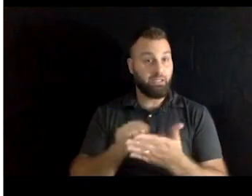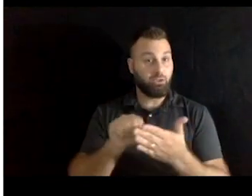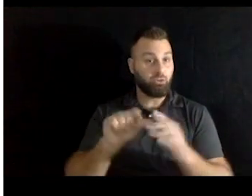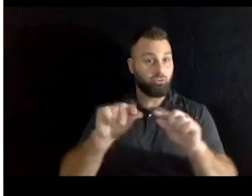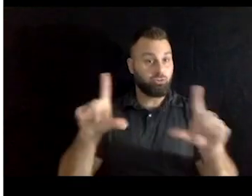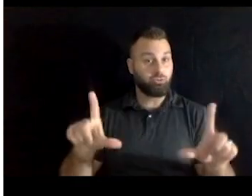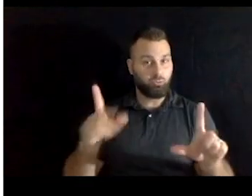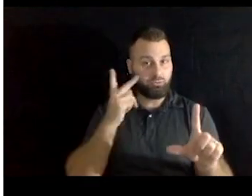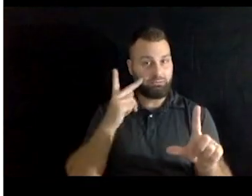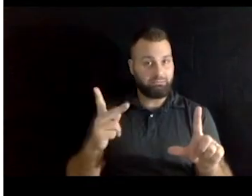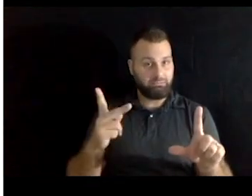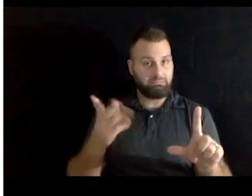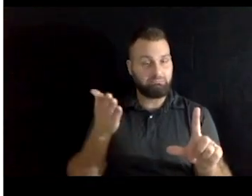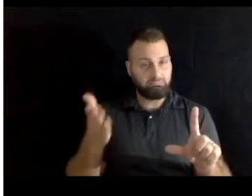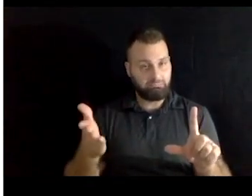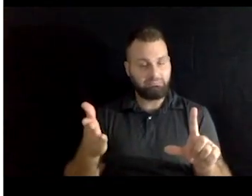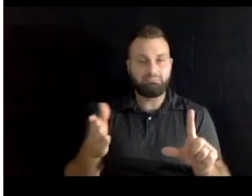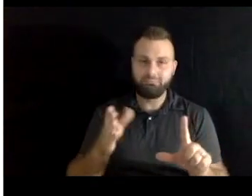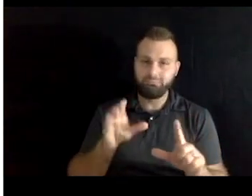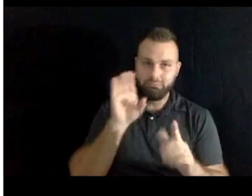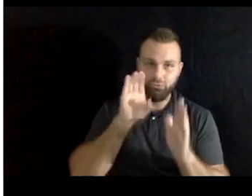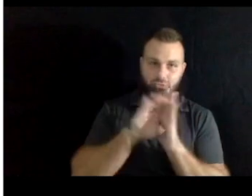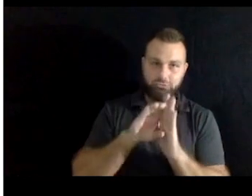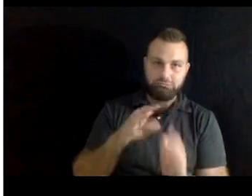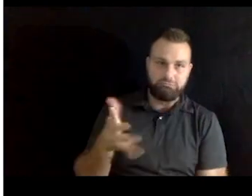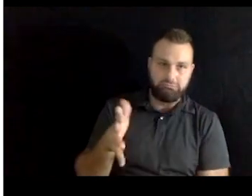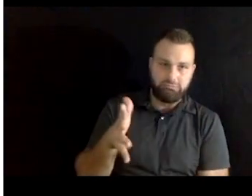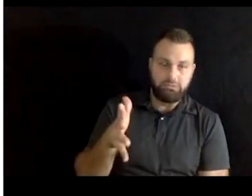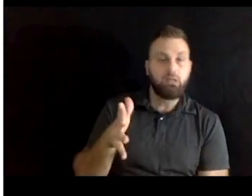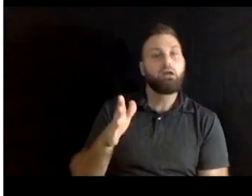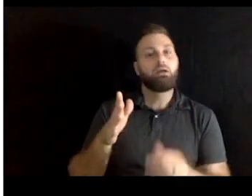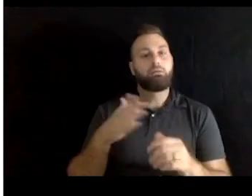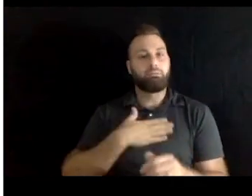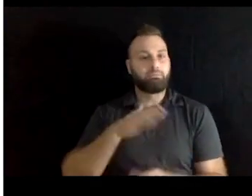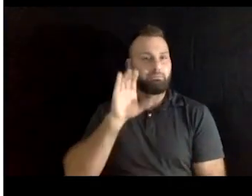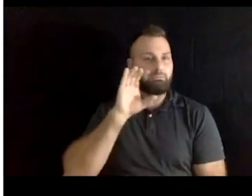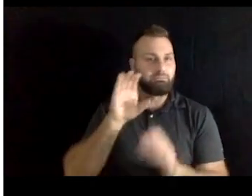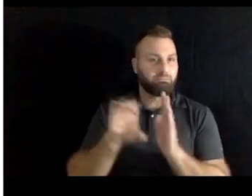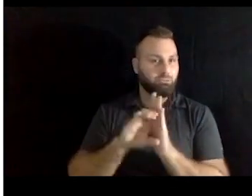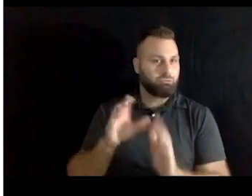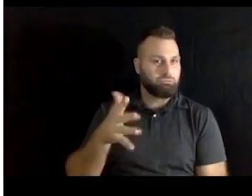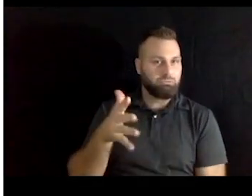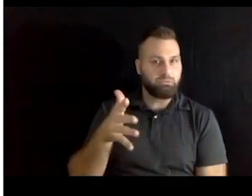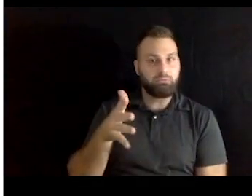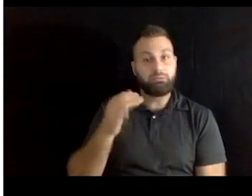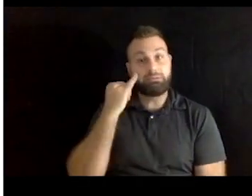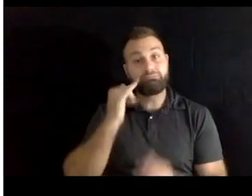but you also see links to a lot of my work, so if you're interested in the studies